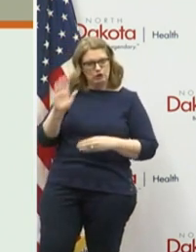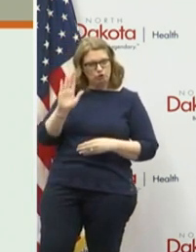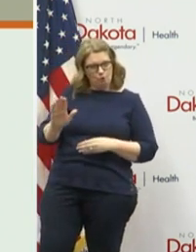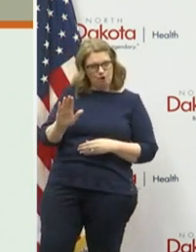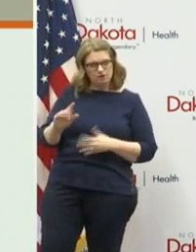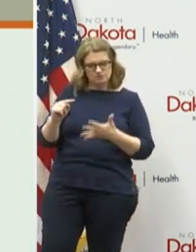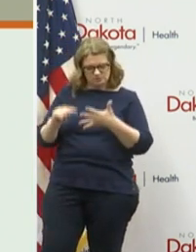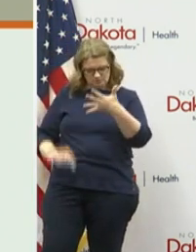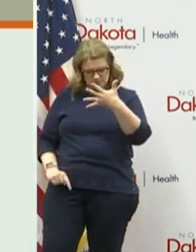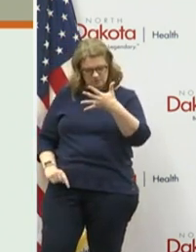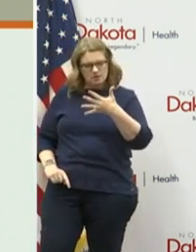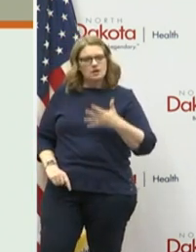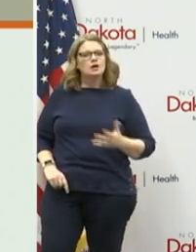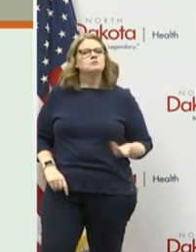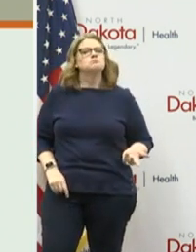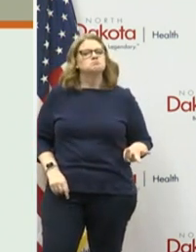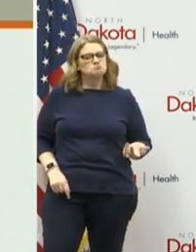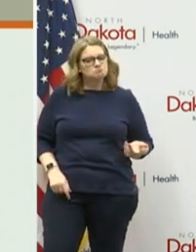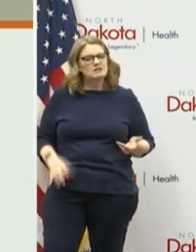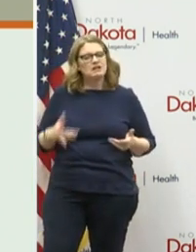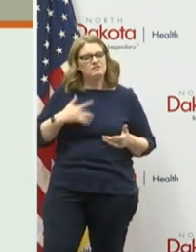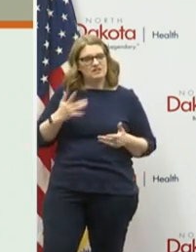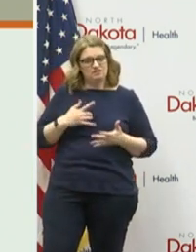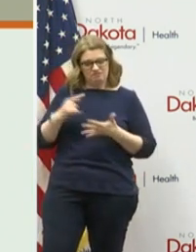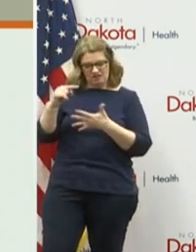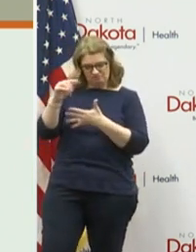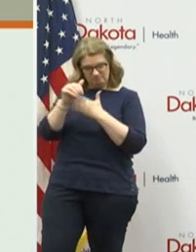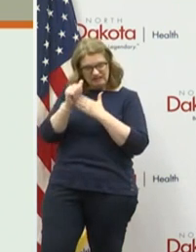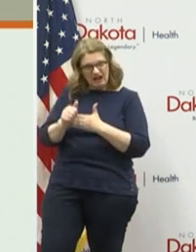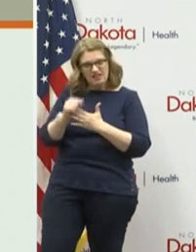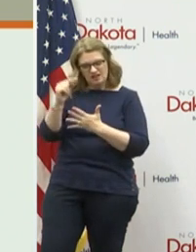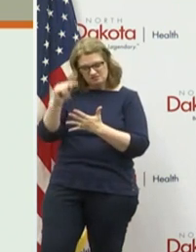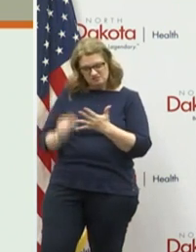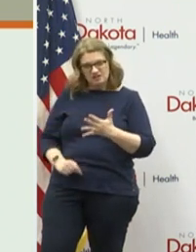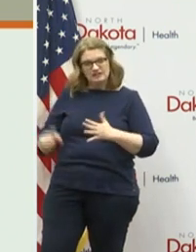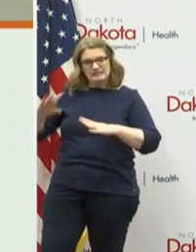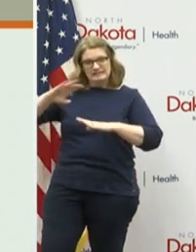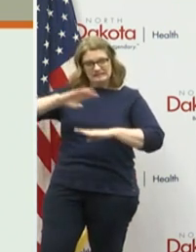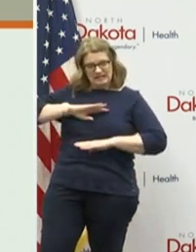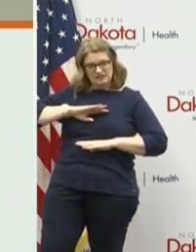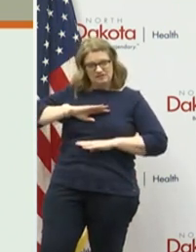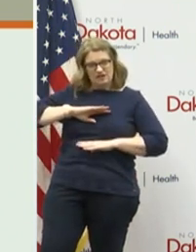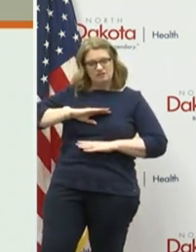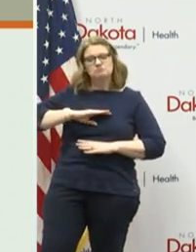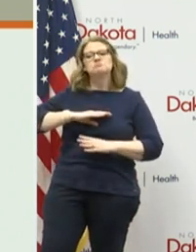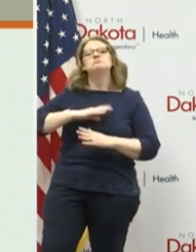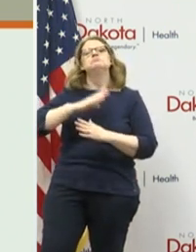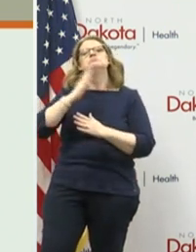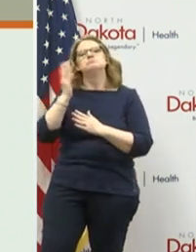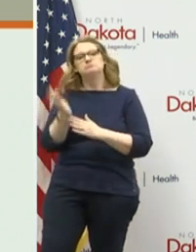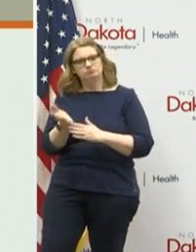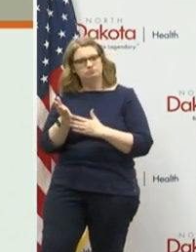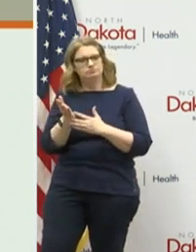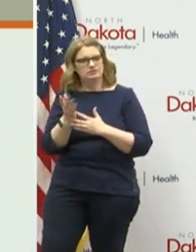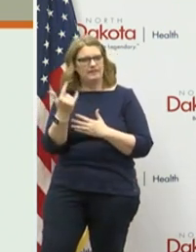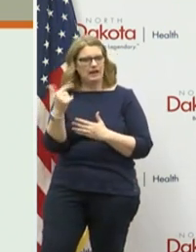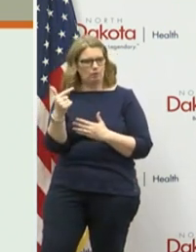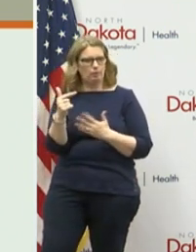BUSINESSES, YOU SHOULD GO TO THE NDRESPONSE.GOV LOOKING AT THE GUIDANCE SPECIFIC TO YOUR INDUSTRY AND AS YOU FEEL YOU CAN